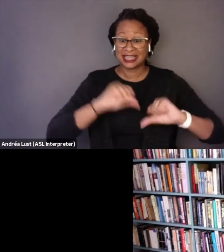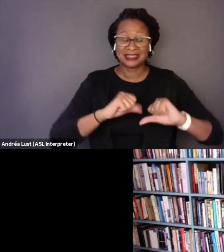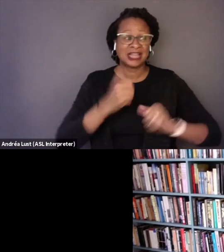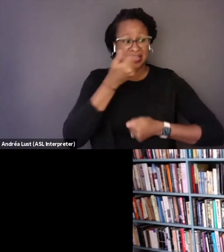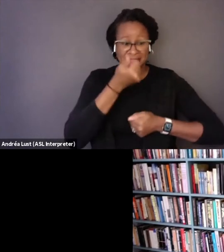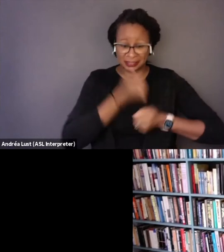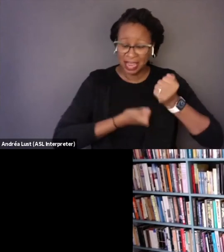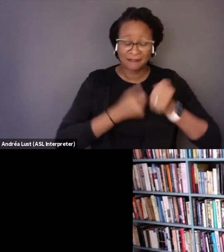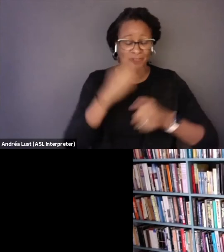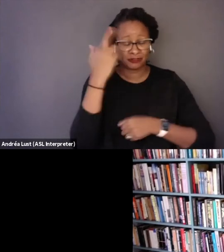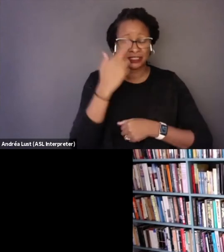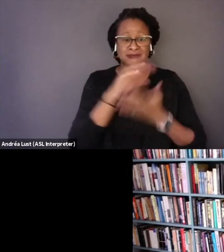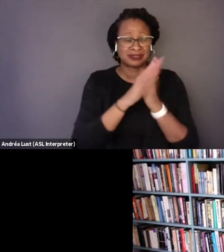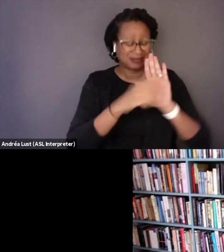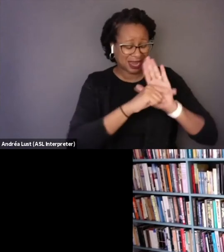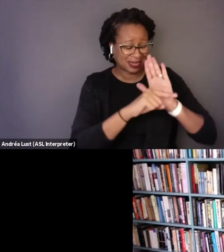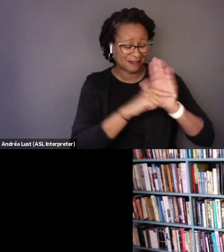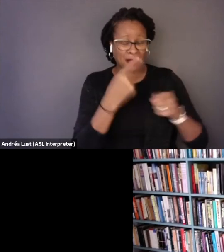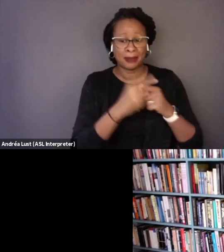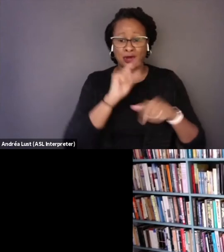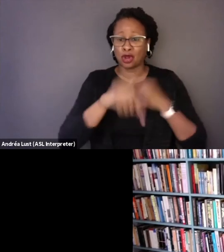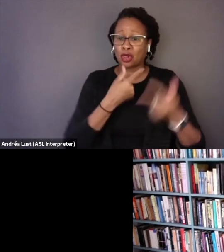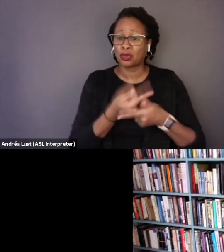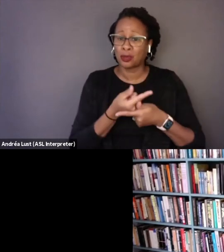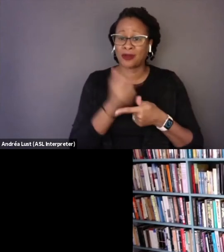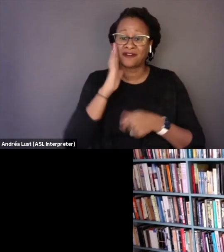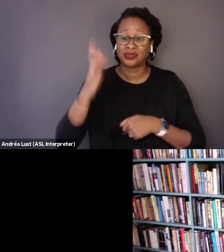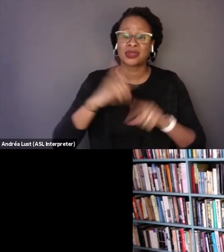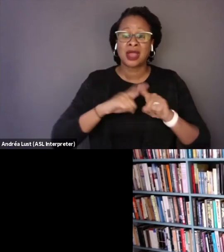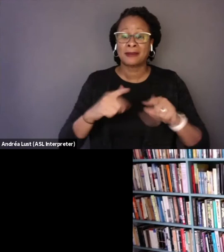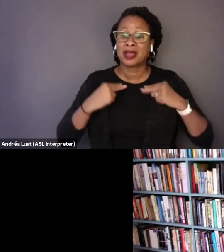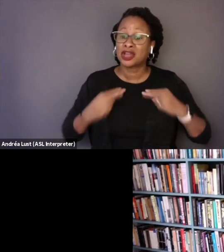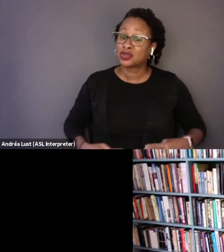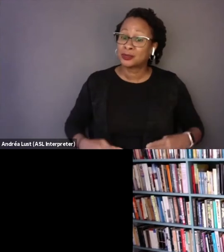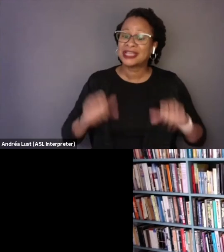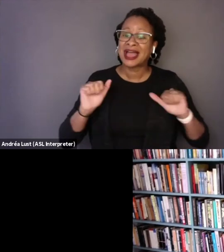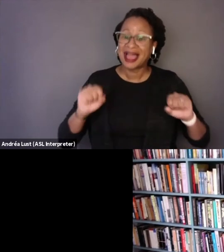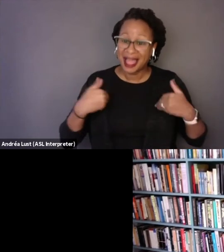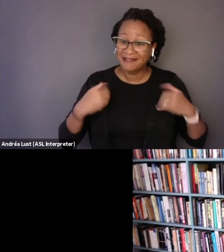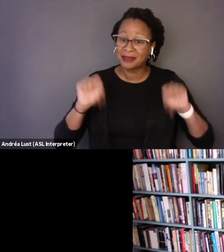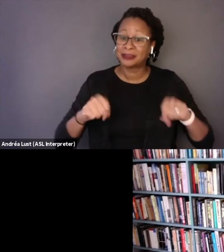about our global future, but human beings have the capacity to dream and to work, and that's starting here now,"